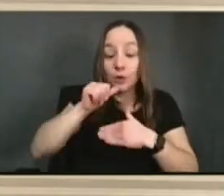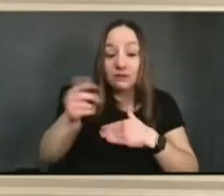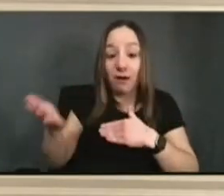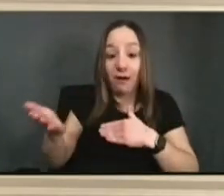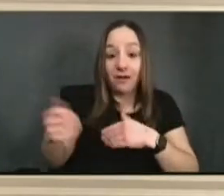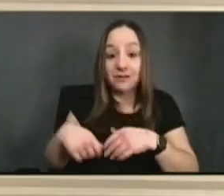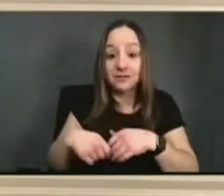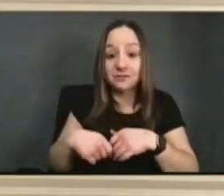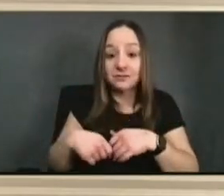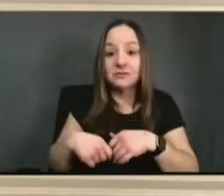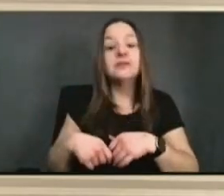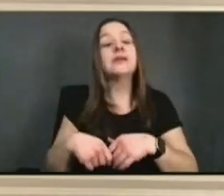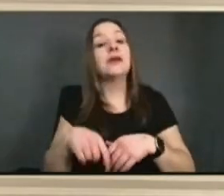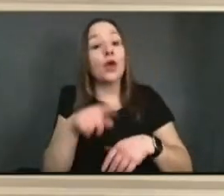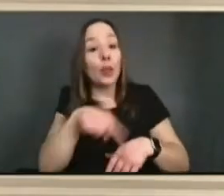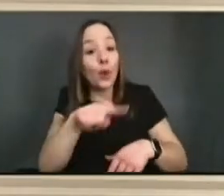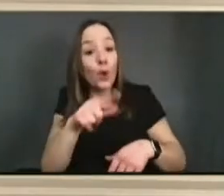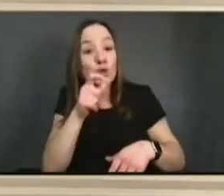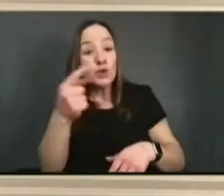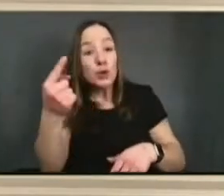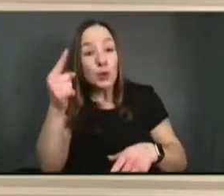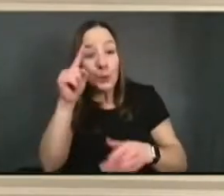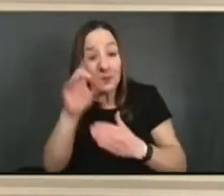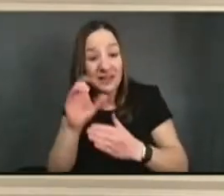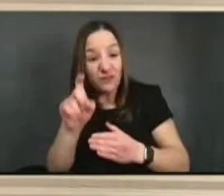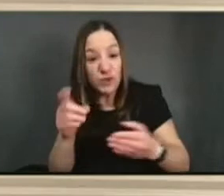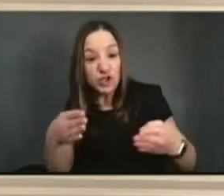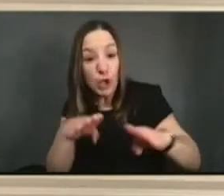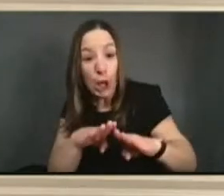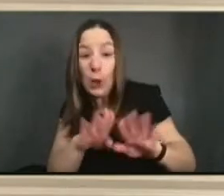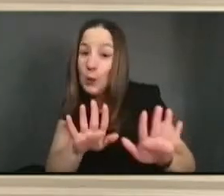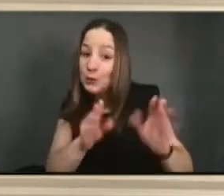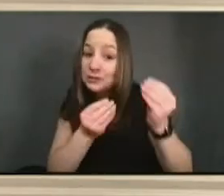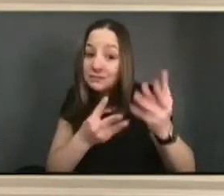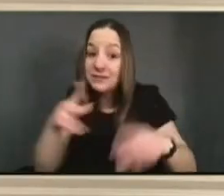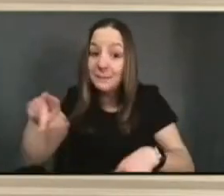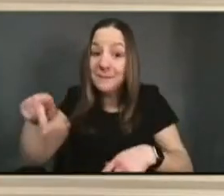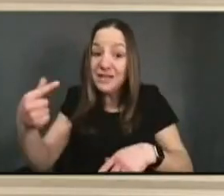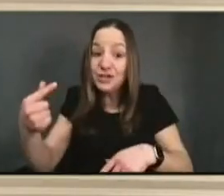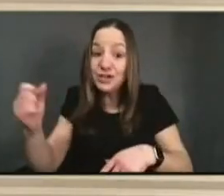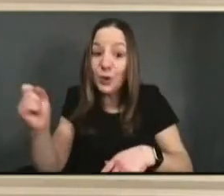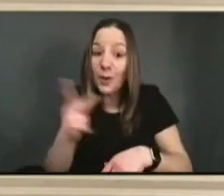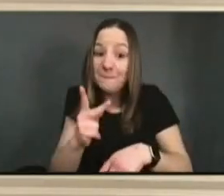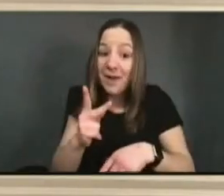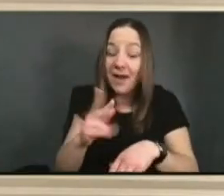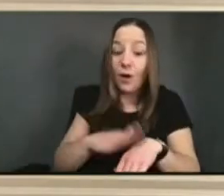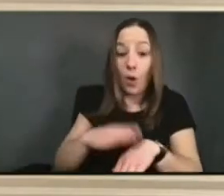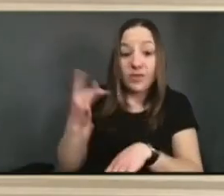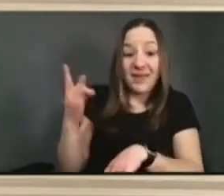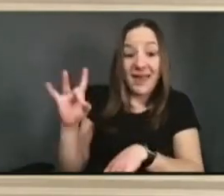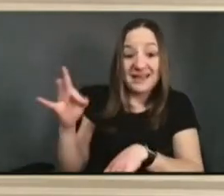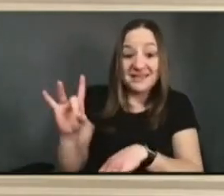those who are adamant about schools being closed, they're going back to school on the